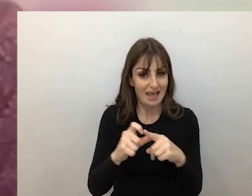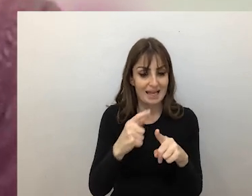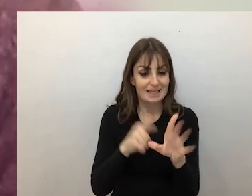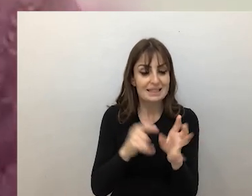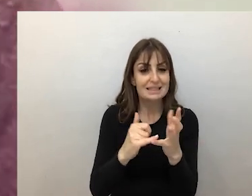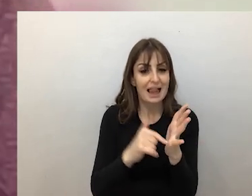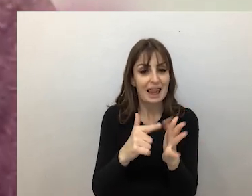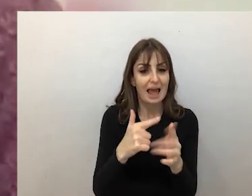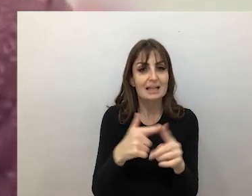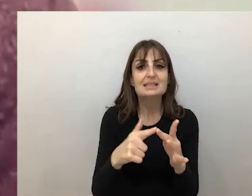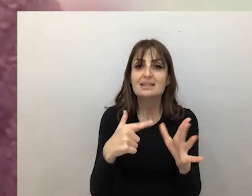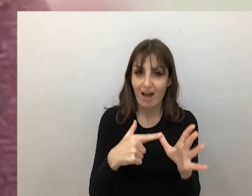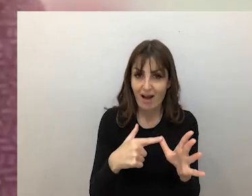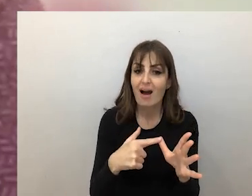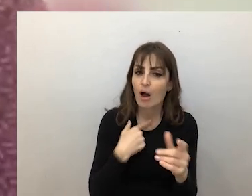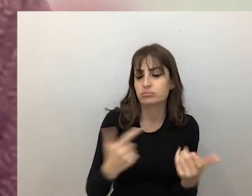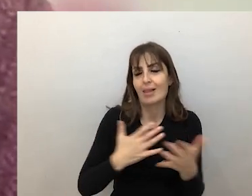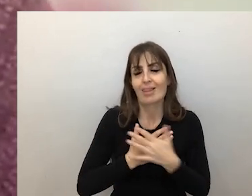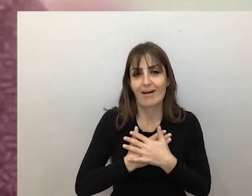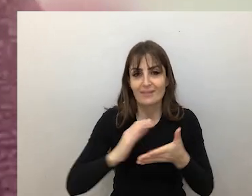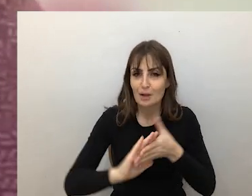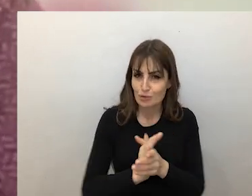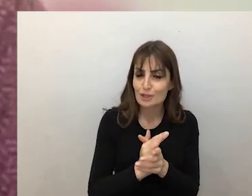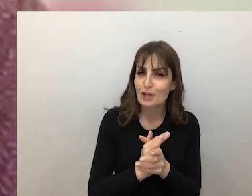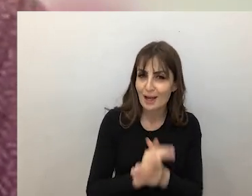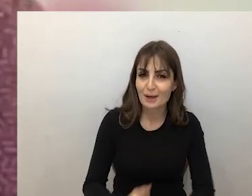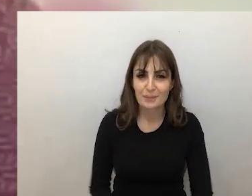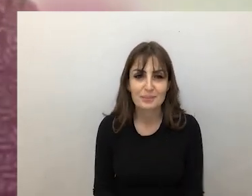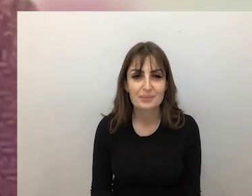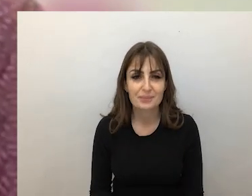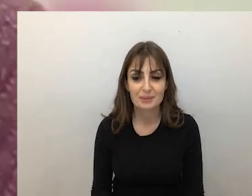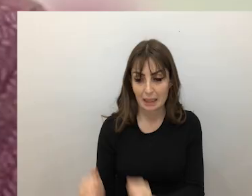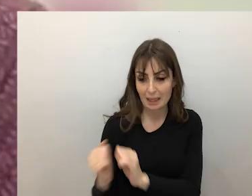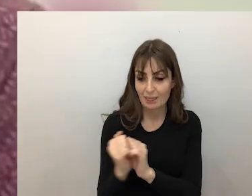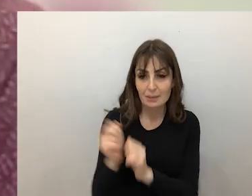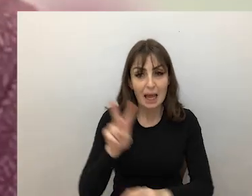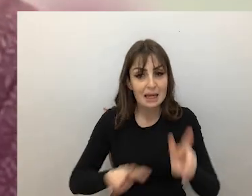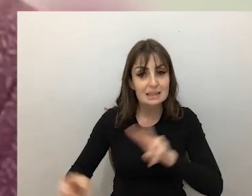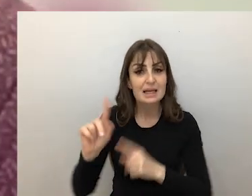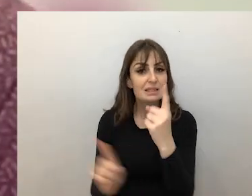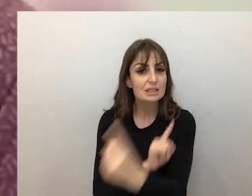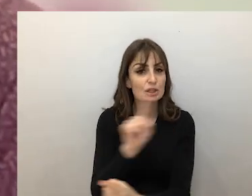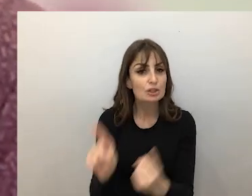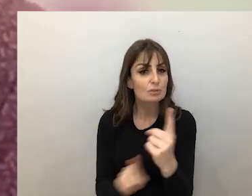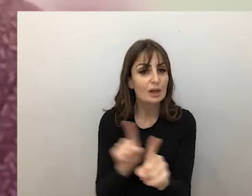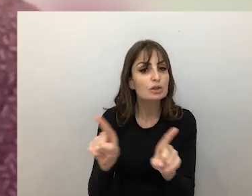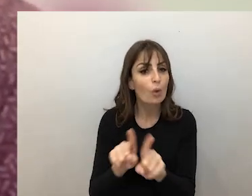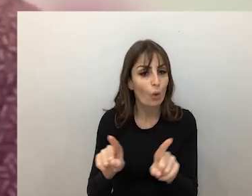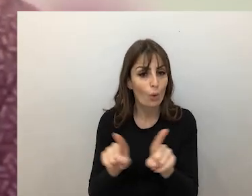loved and appreciated and the peer assessors meeting was also run in a way that accommodated